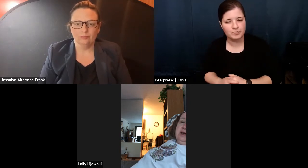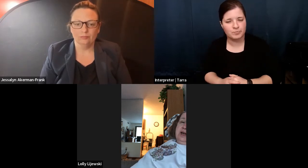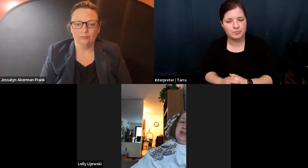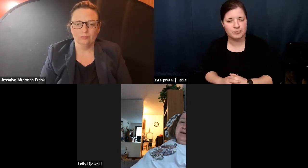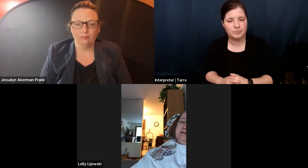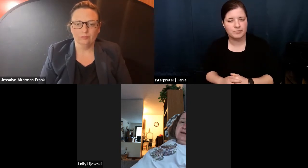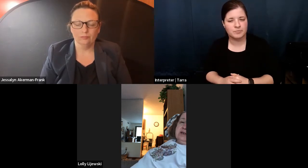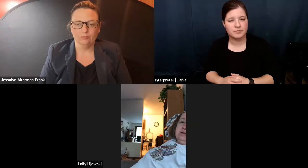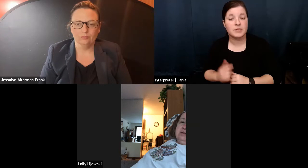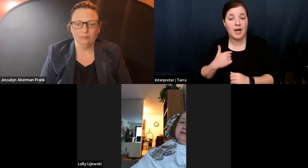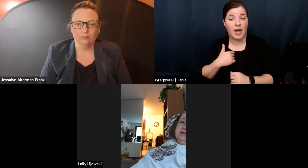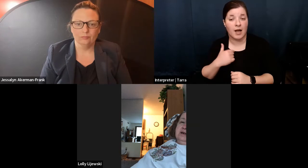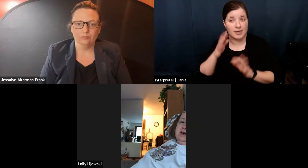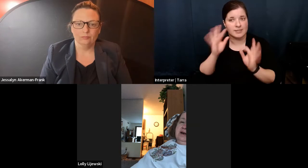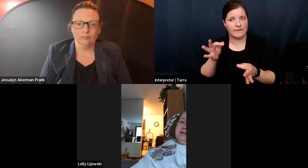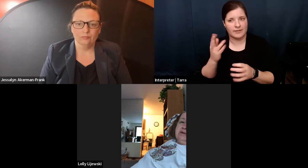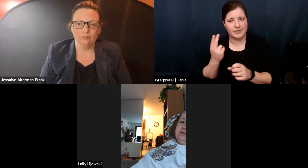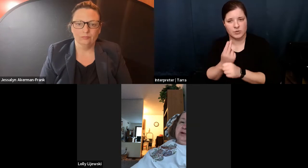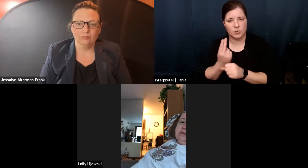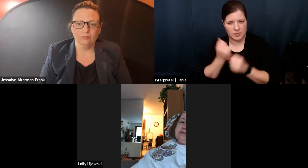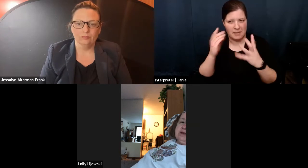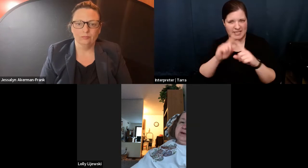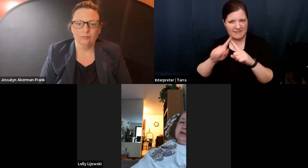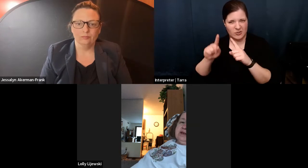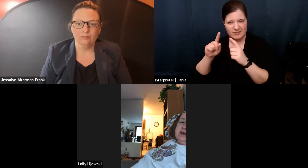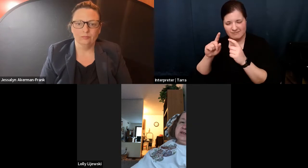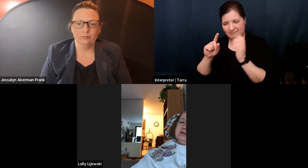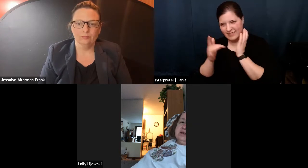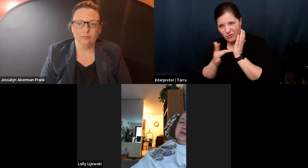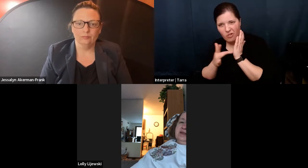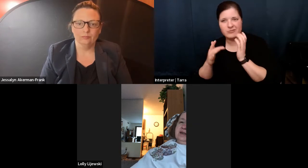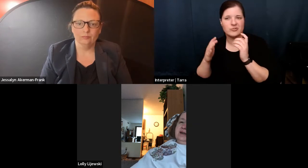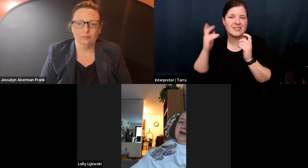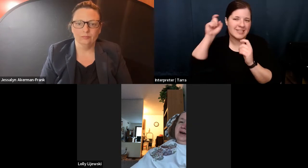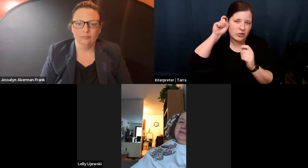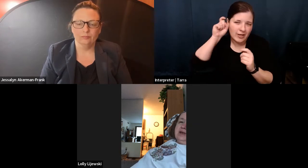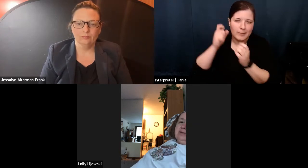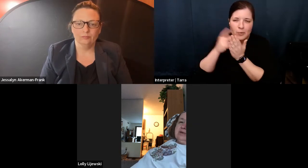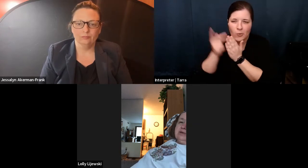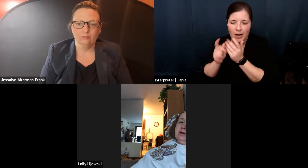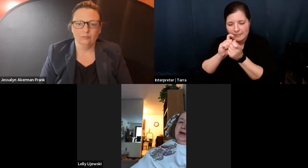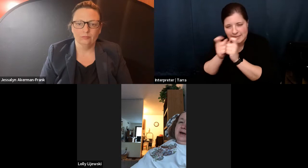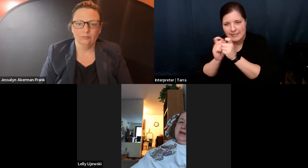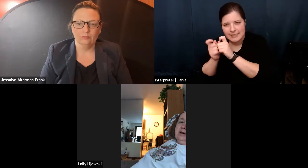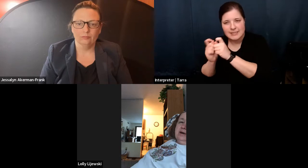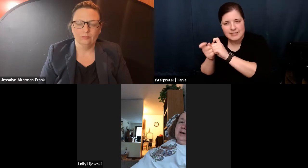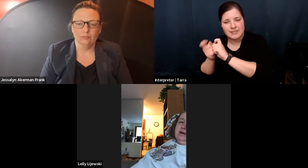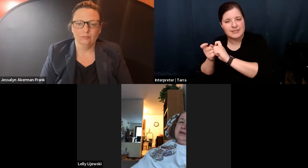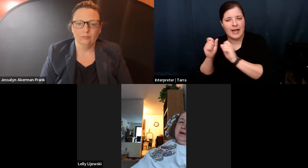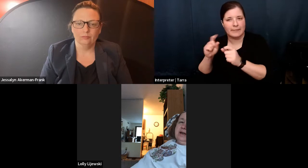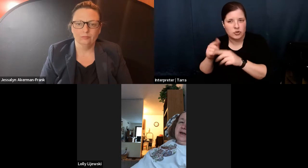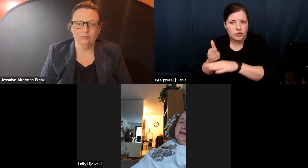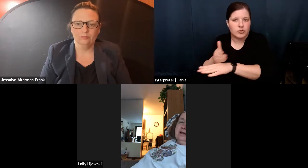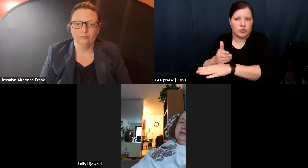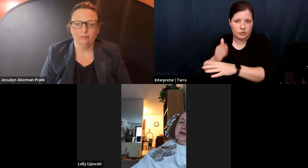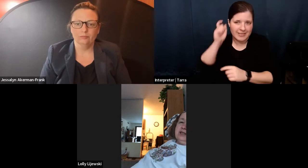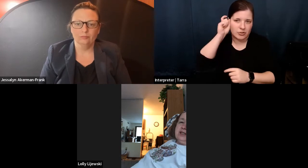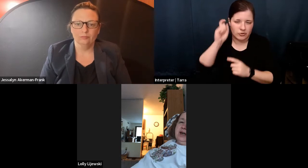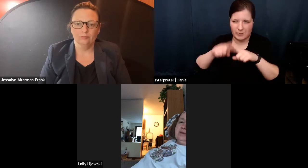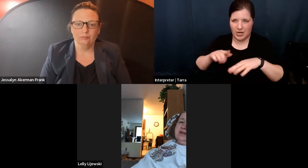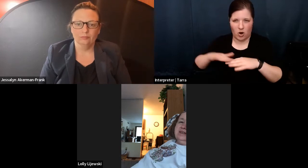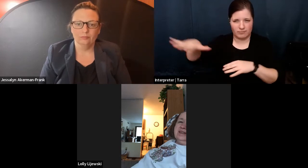And those are greatly helpful at this point.